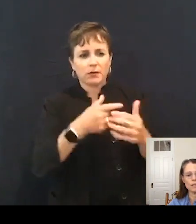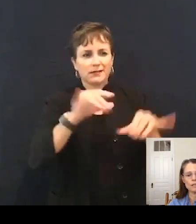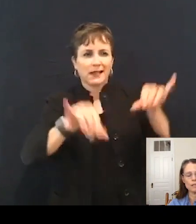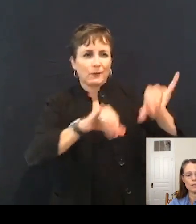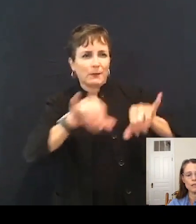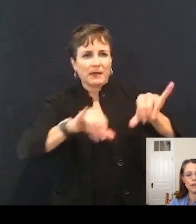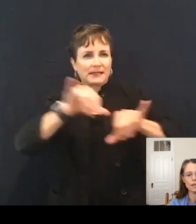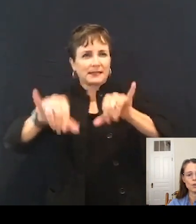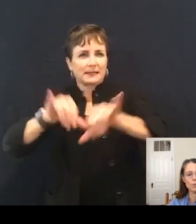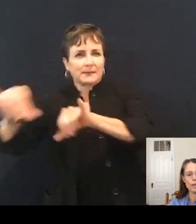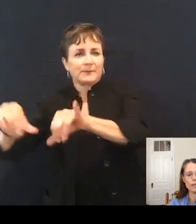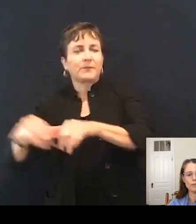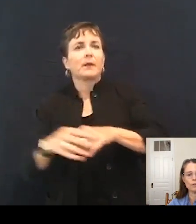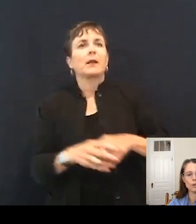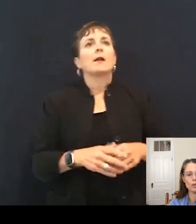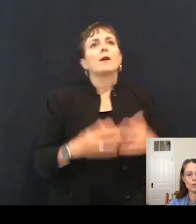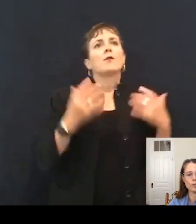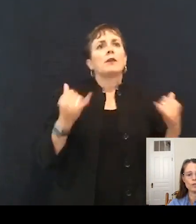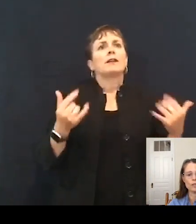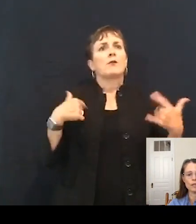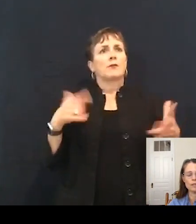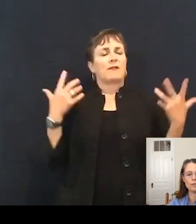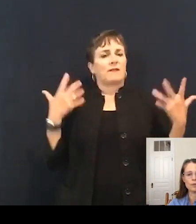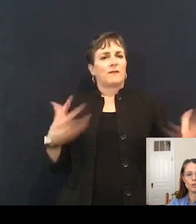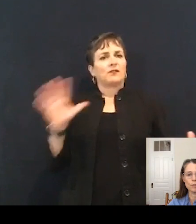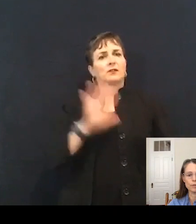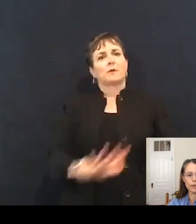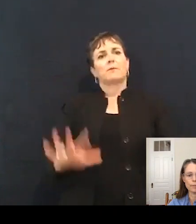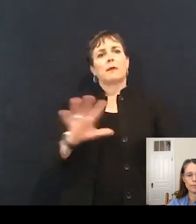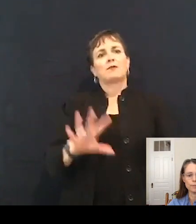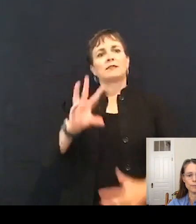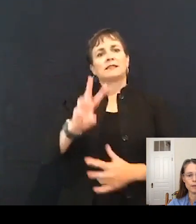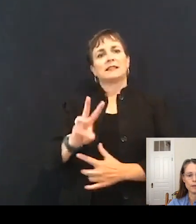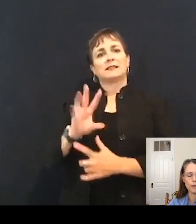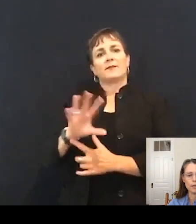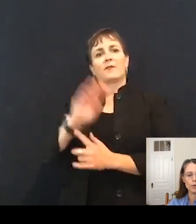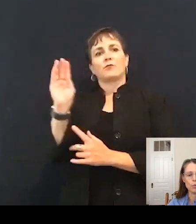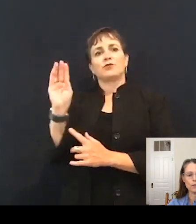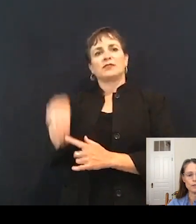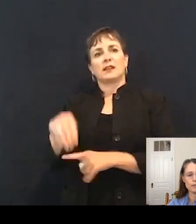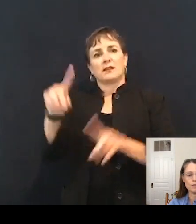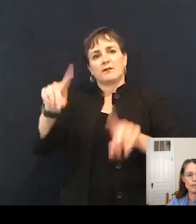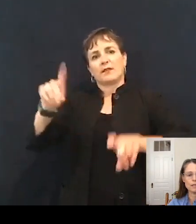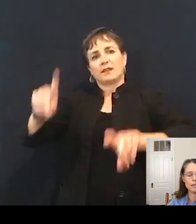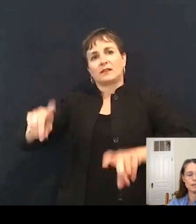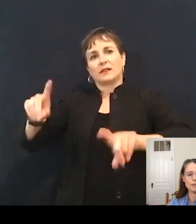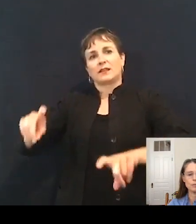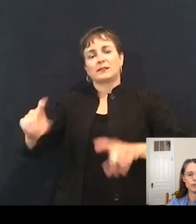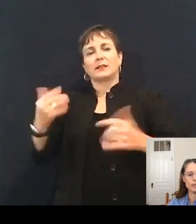and are waiting for long-term studies for some of them. Once the testing is complete,